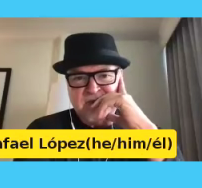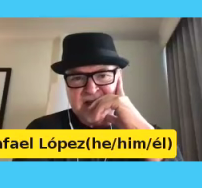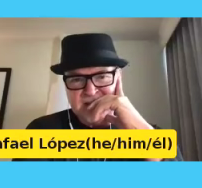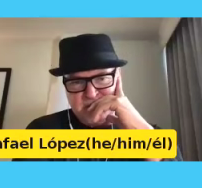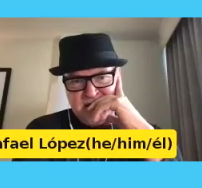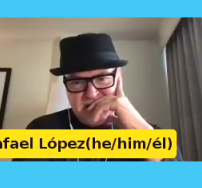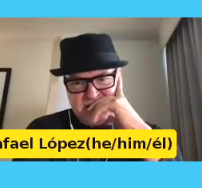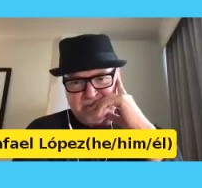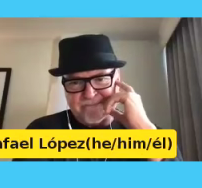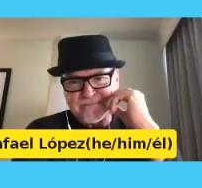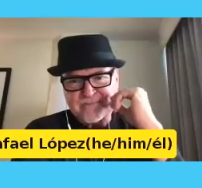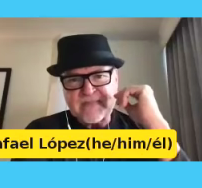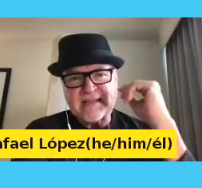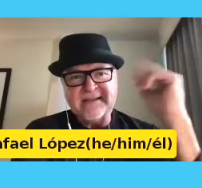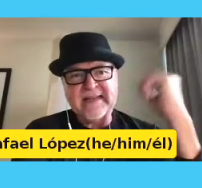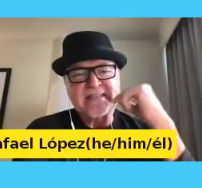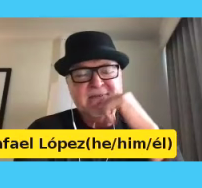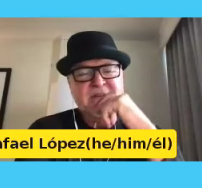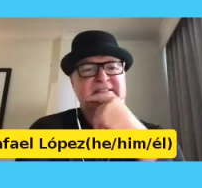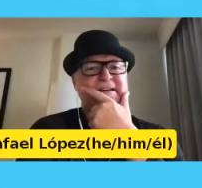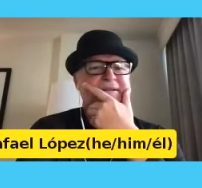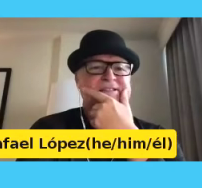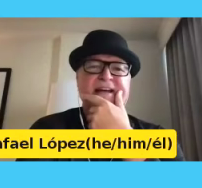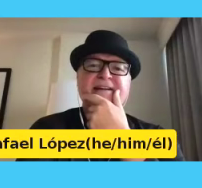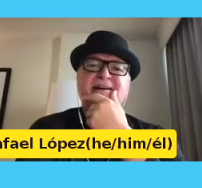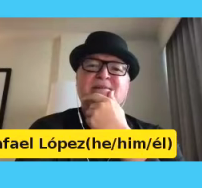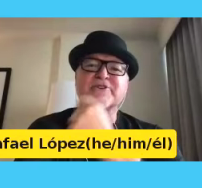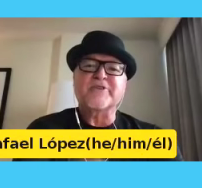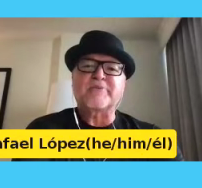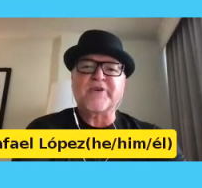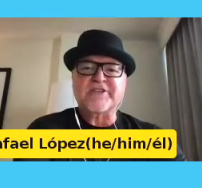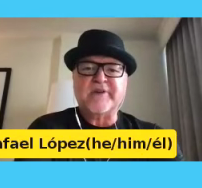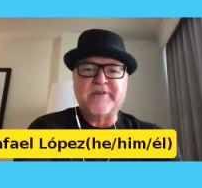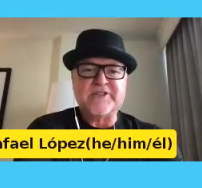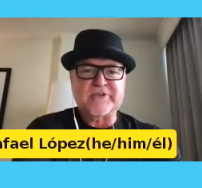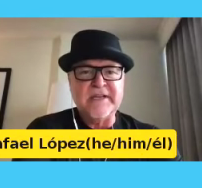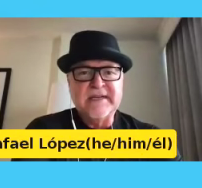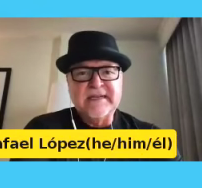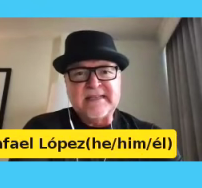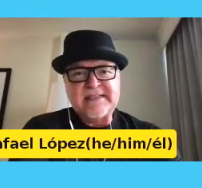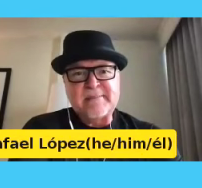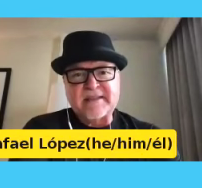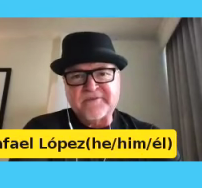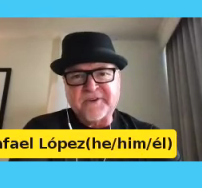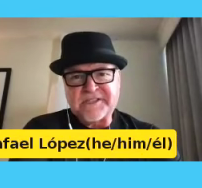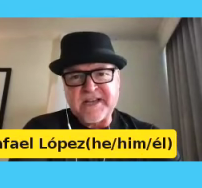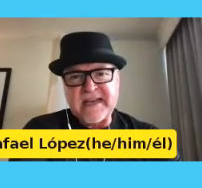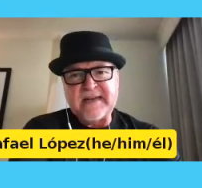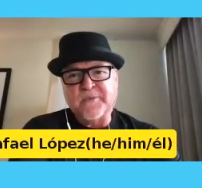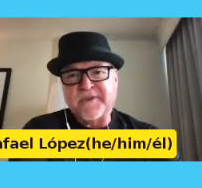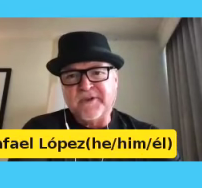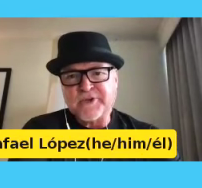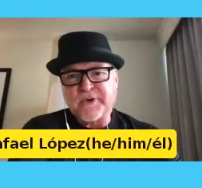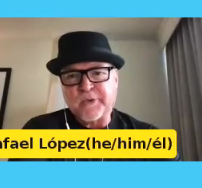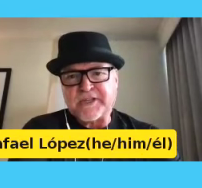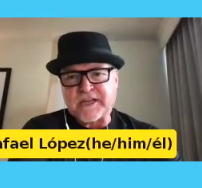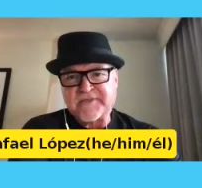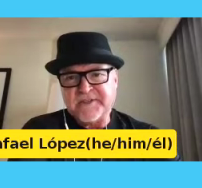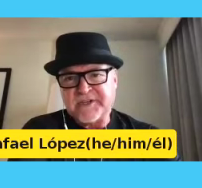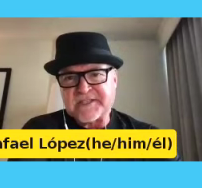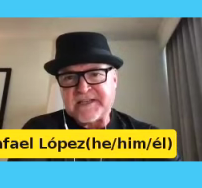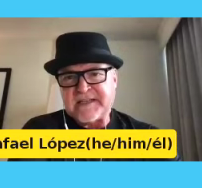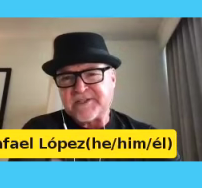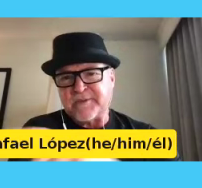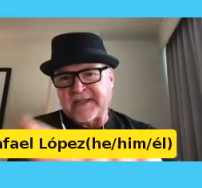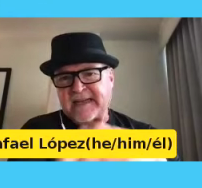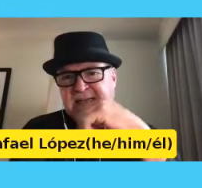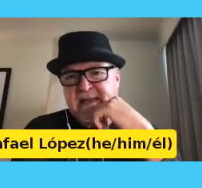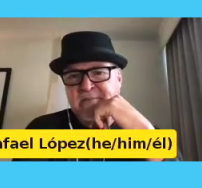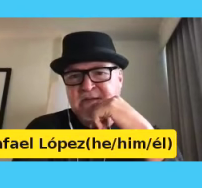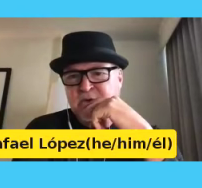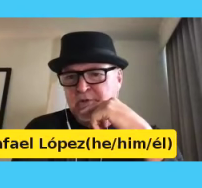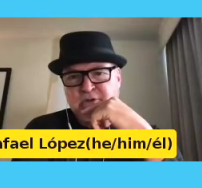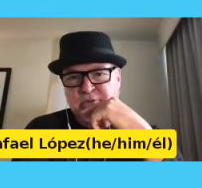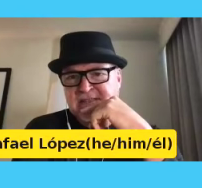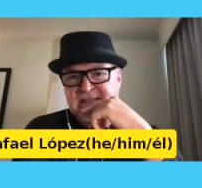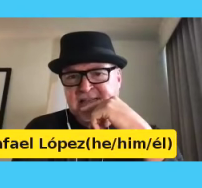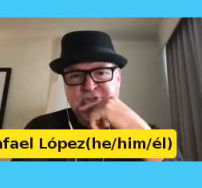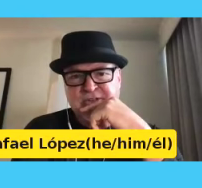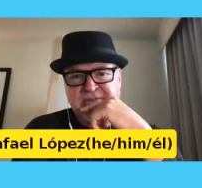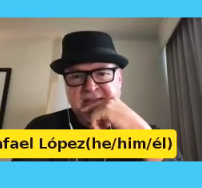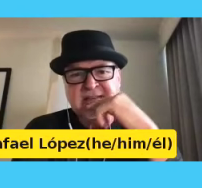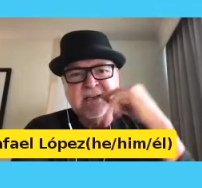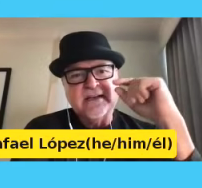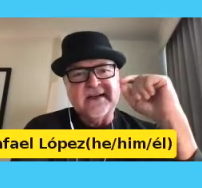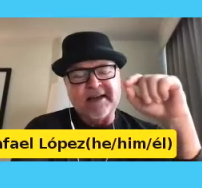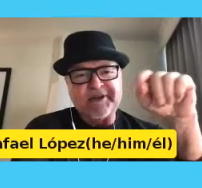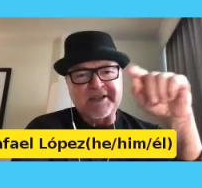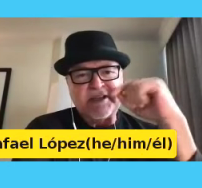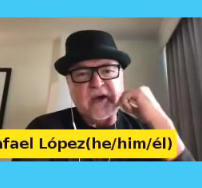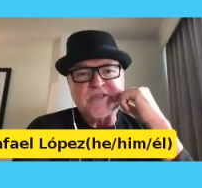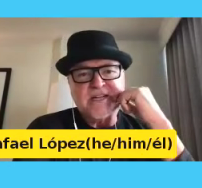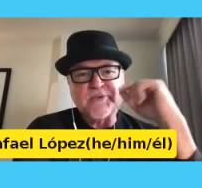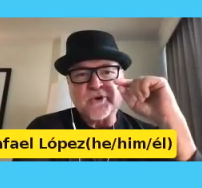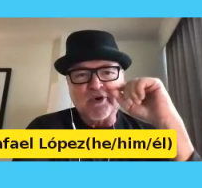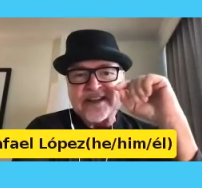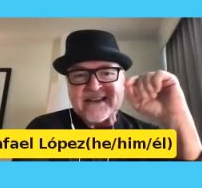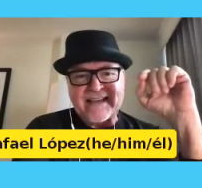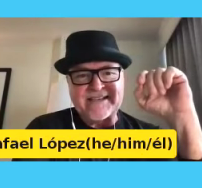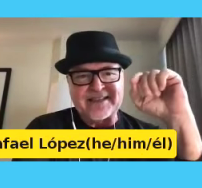finished before we do the bottom part. We'll take a look at the next slide. And here you can see the younger kids, usually I like to have some adults also keep an eye on them, I don't like them to go over two steps oh so you can see. If they're very young we like to hold them